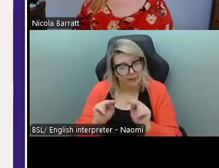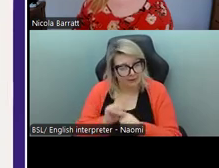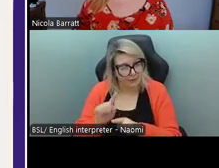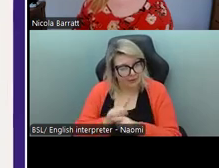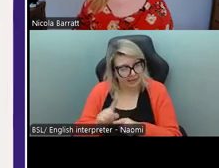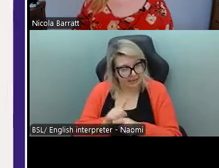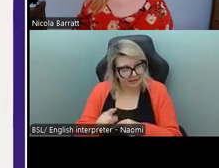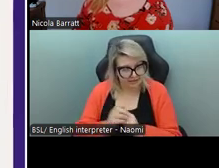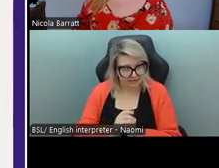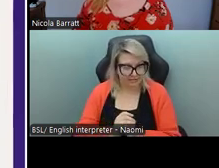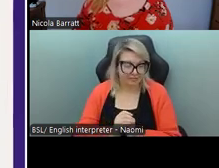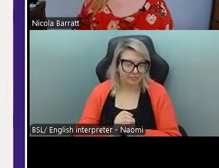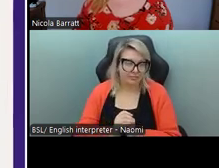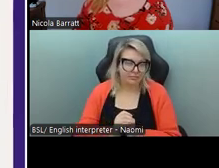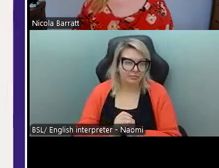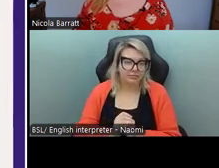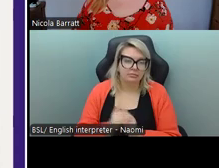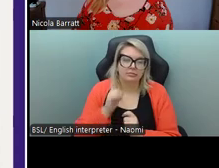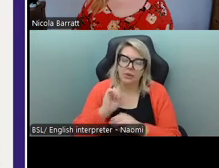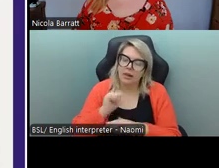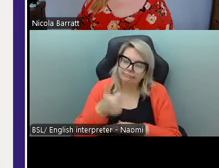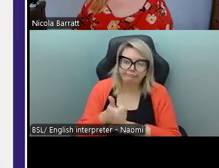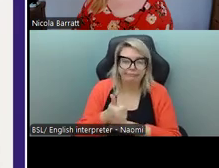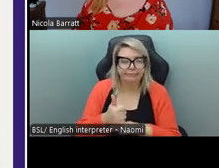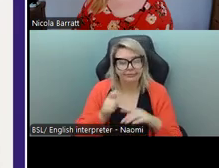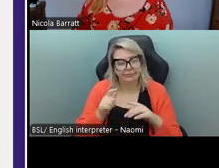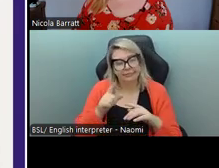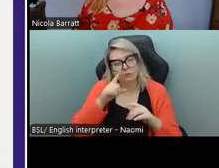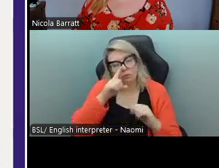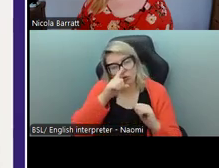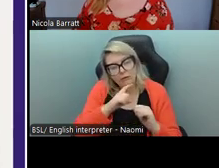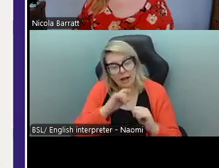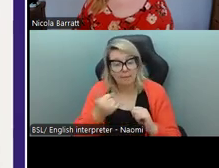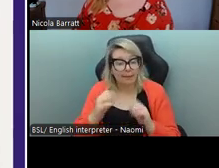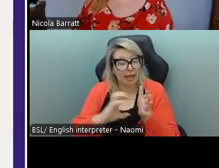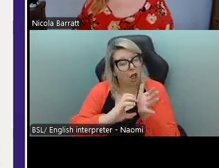We're going to do a nice profile. Again, it might be your company logo if you have one.